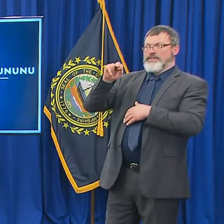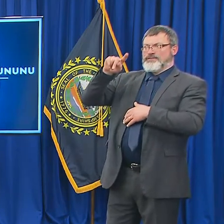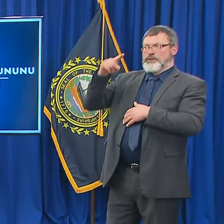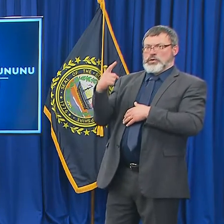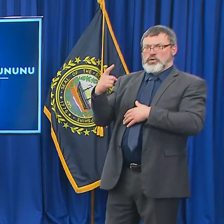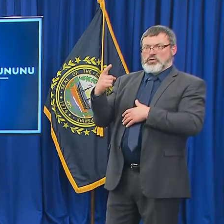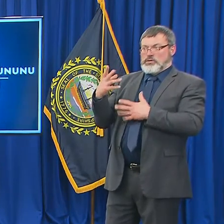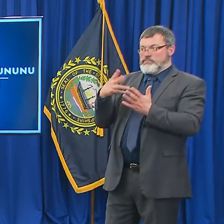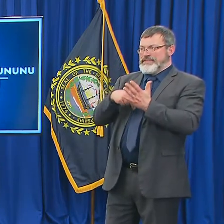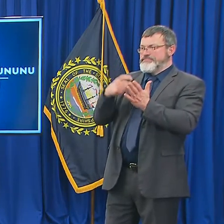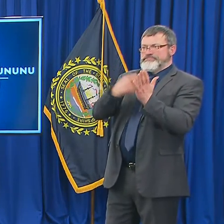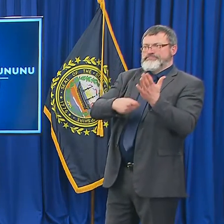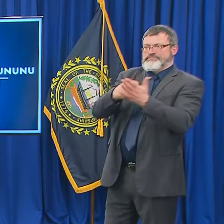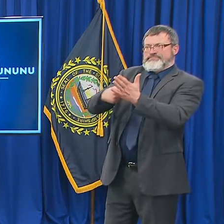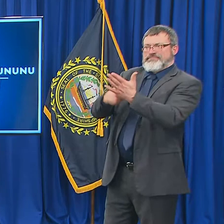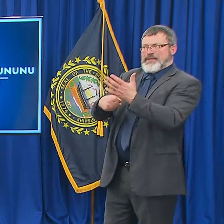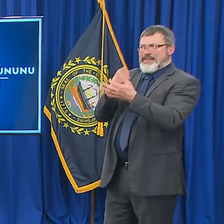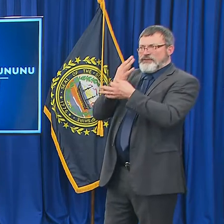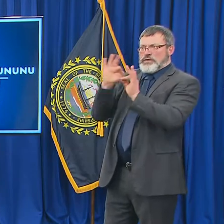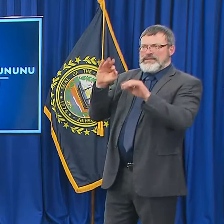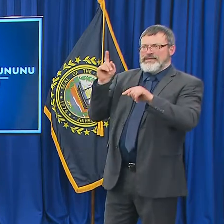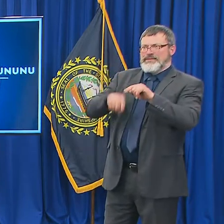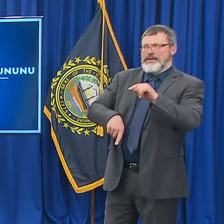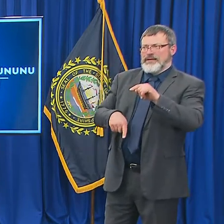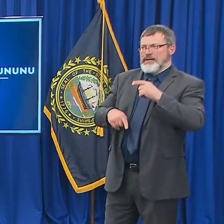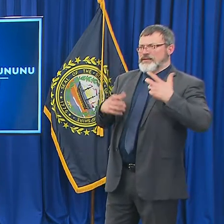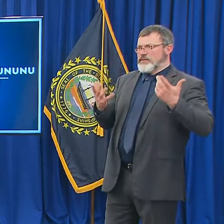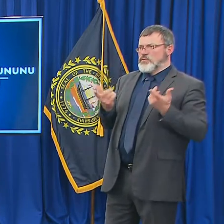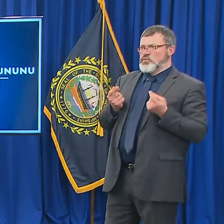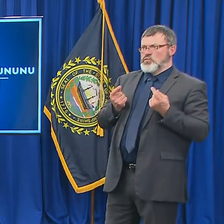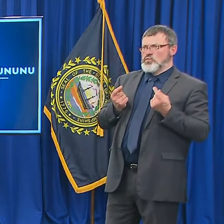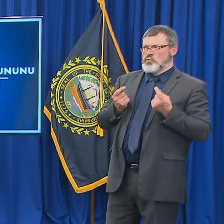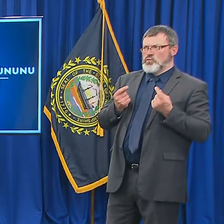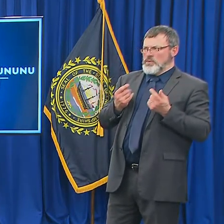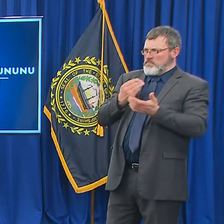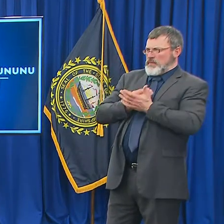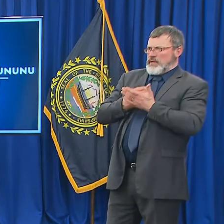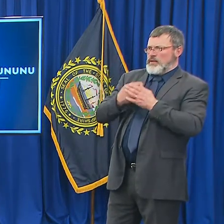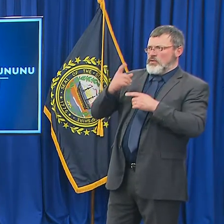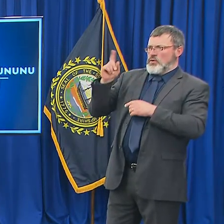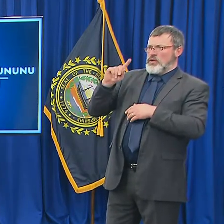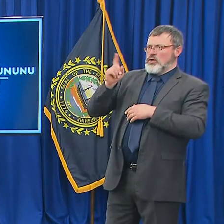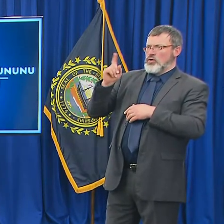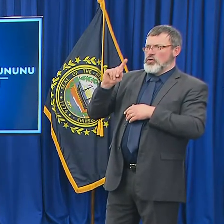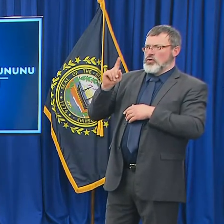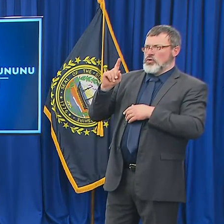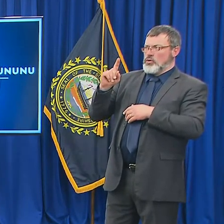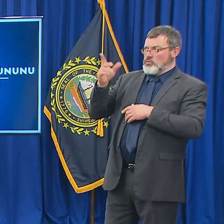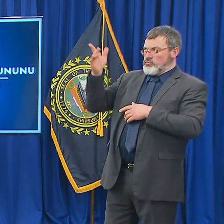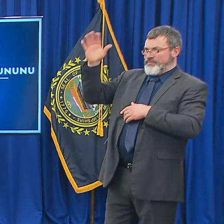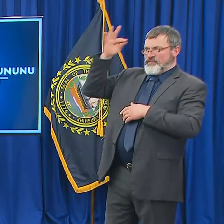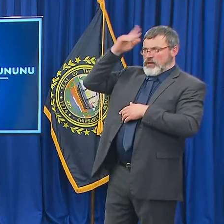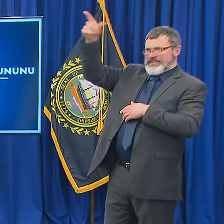Thank you Well thank you I think of those. Excuse me. I tell you of the five 229 cases, we answer today.